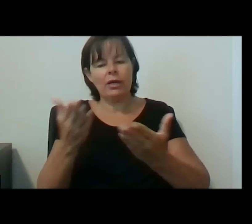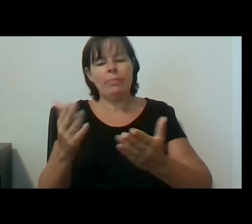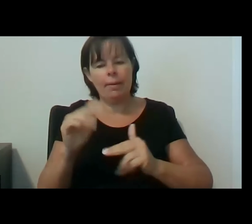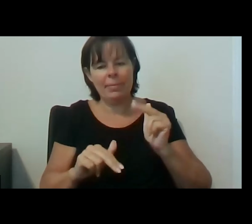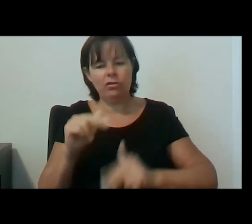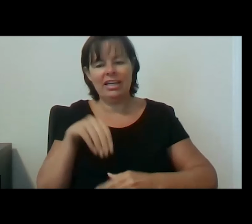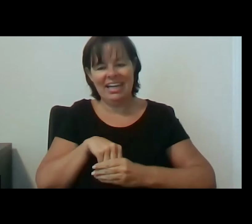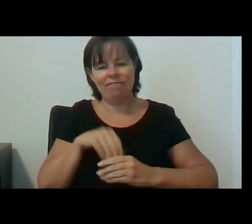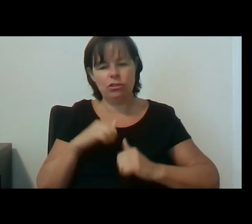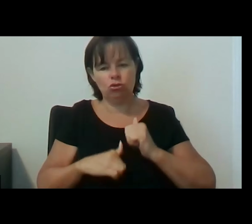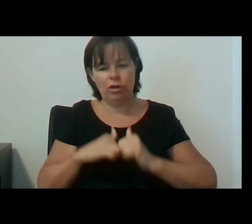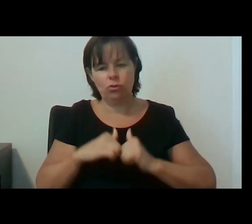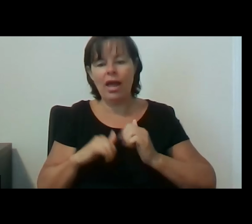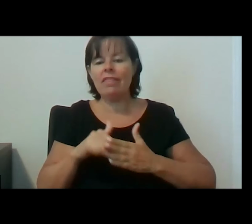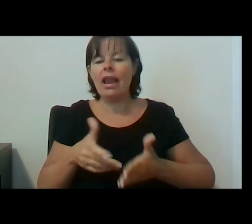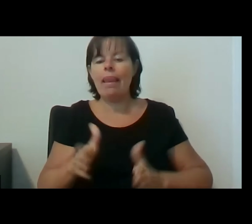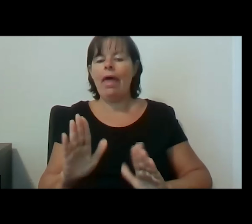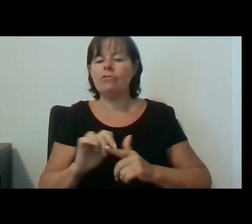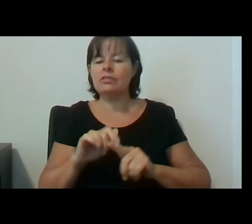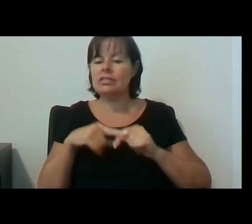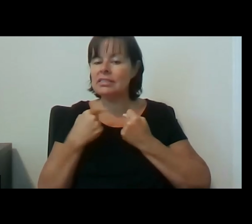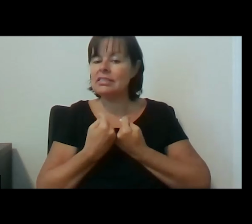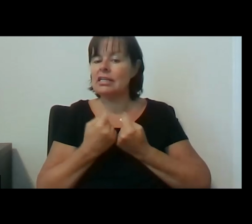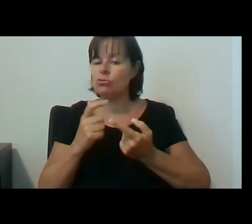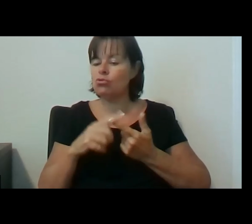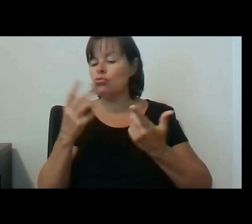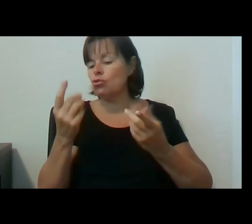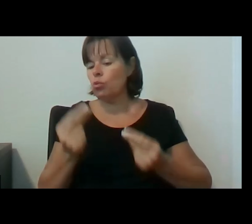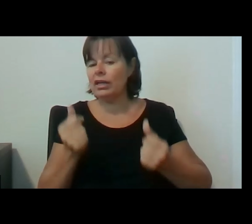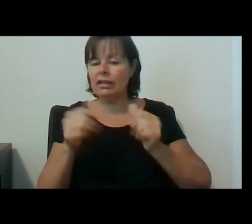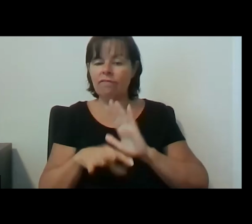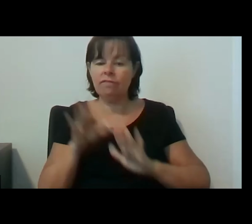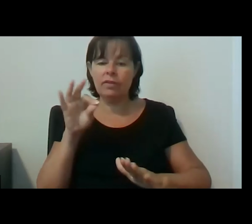the teams to to move quick find files naming conventions all that stuff so that's the next